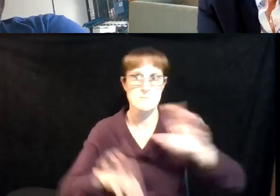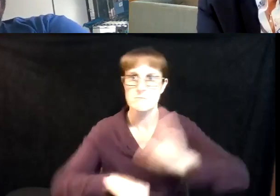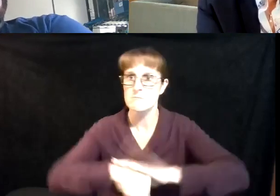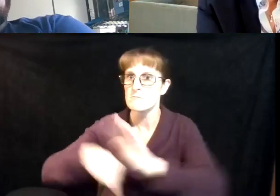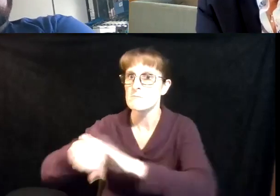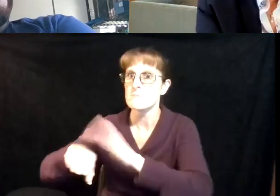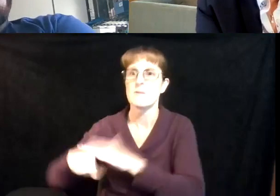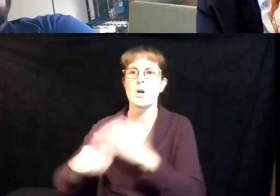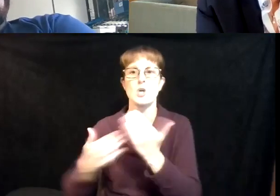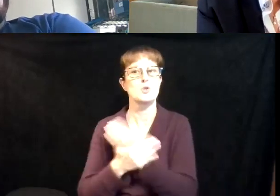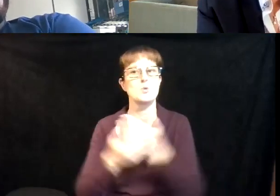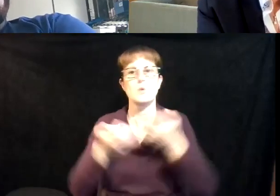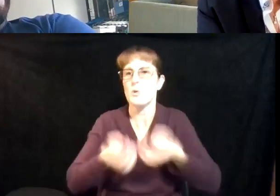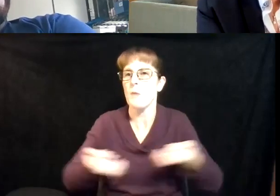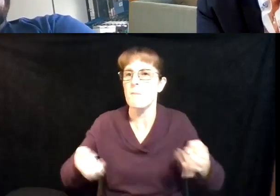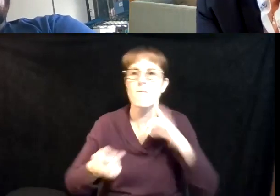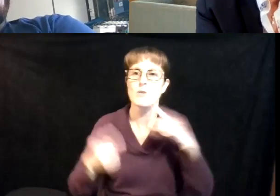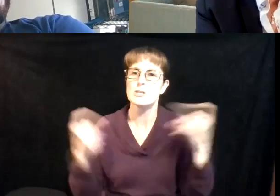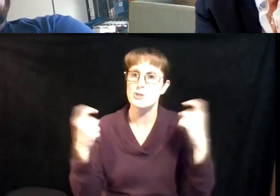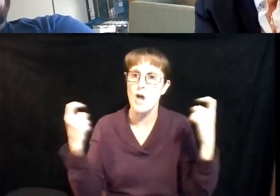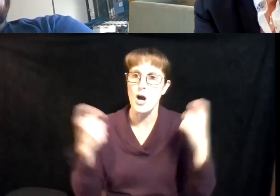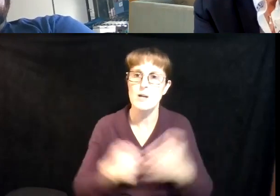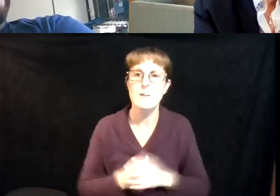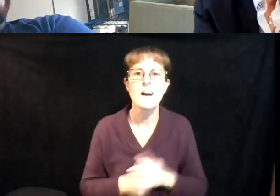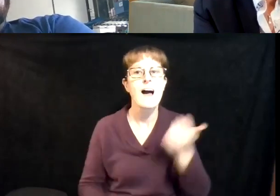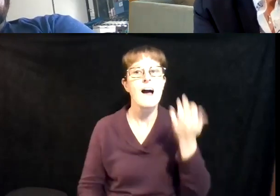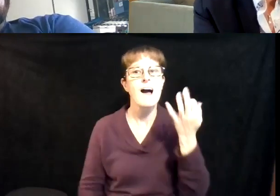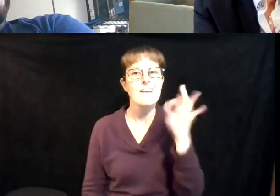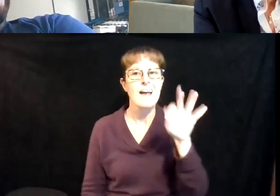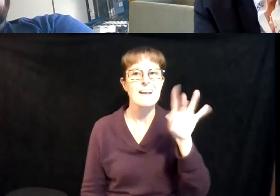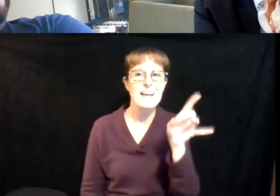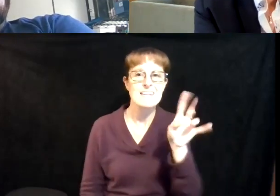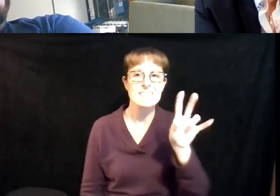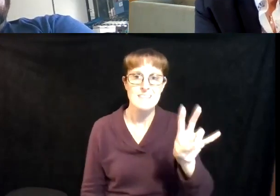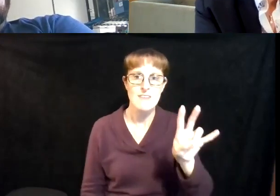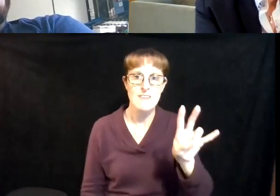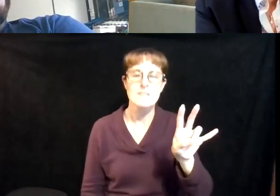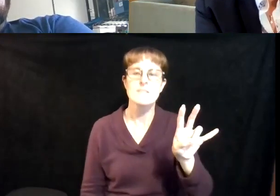In May 1987 toward the end of the BRI Office for Children dispute,